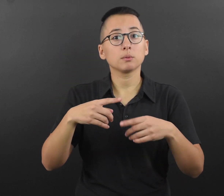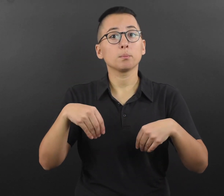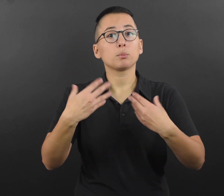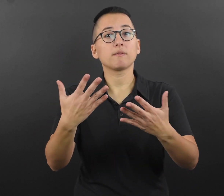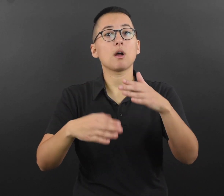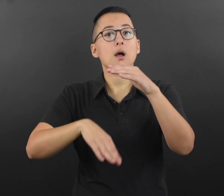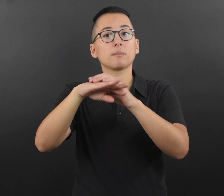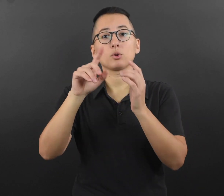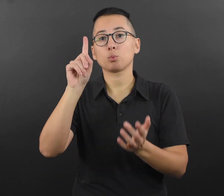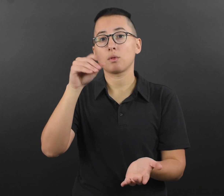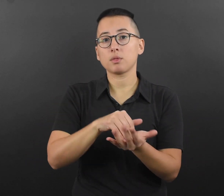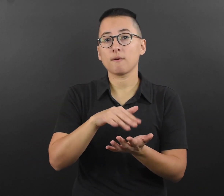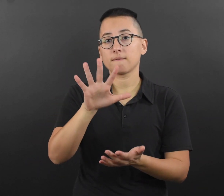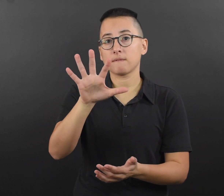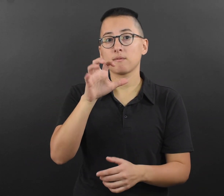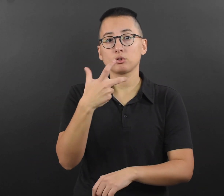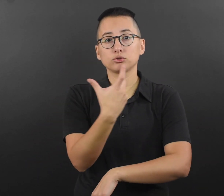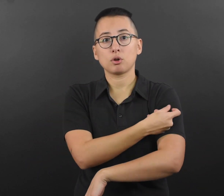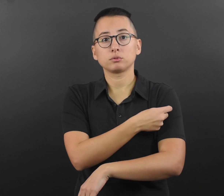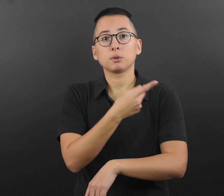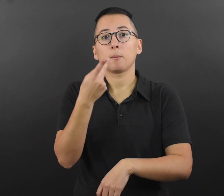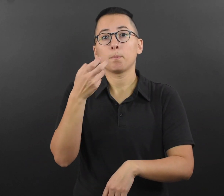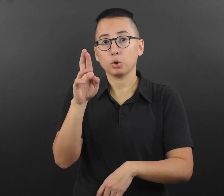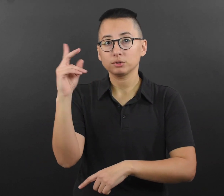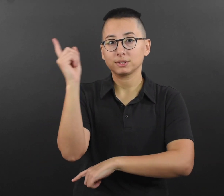shots per day to 5- to 11-year-olds. •